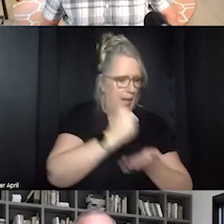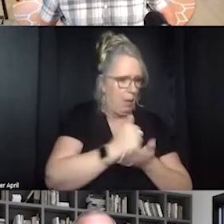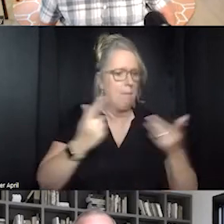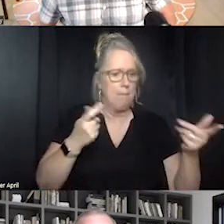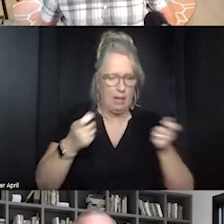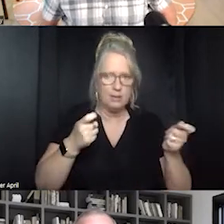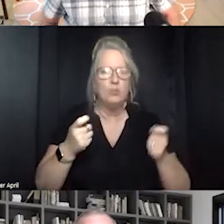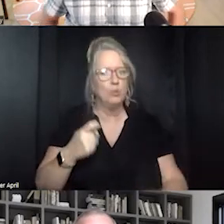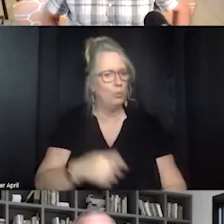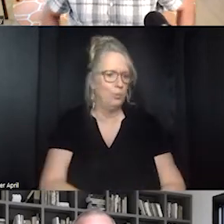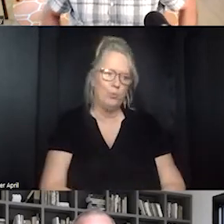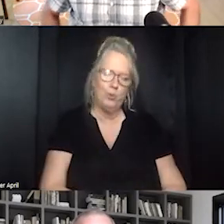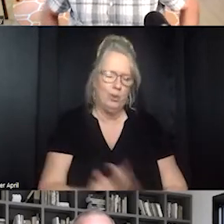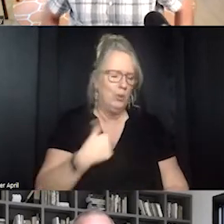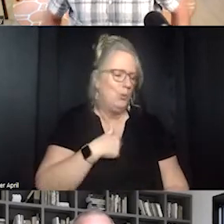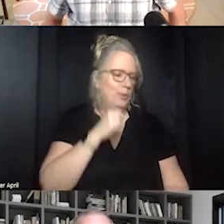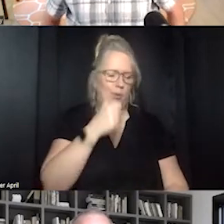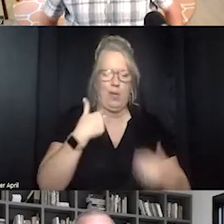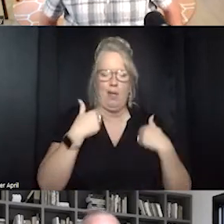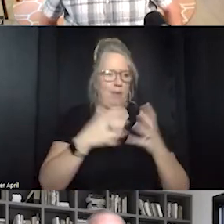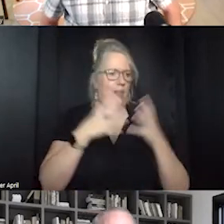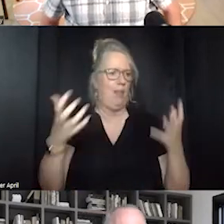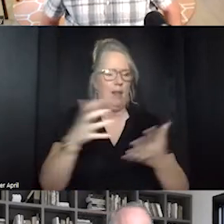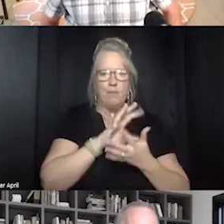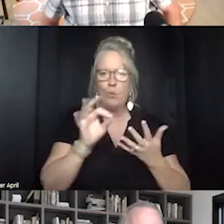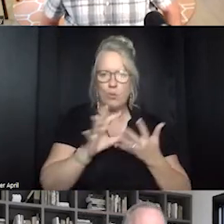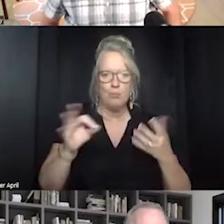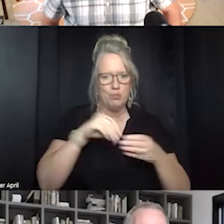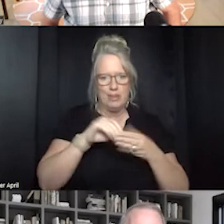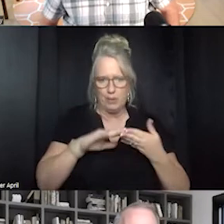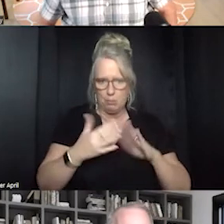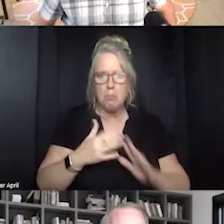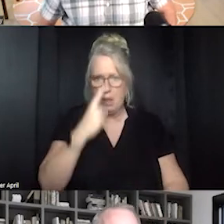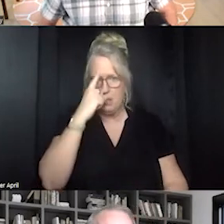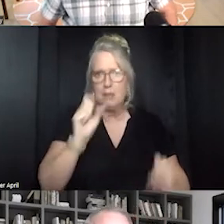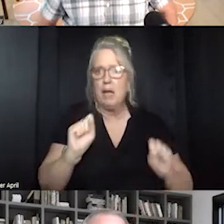WE DON'T HAVE A THE LOVE THOSE OPTIONS AROUND IN THE COMMUNITIES. WE CAN DO A BETTER JOB ON THE